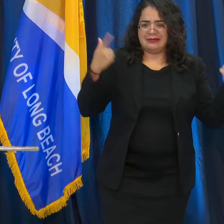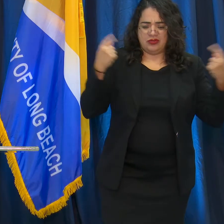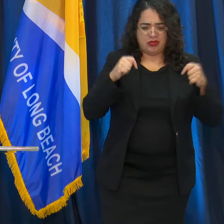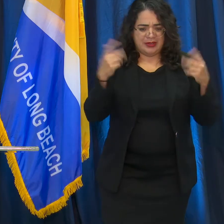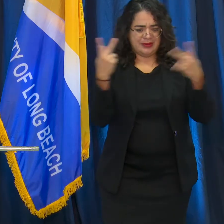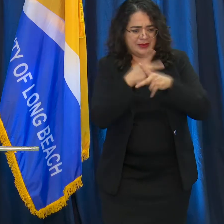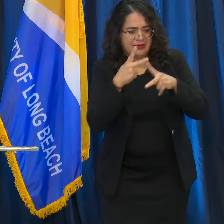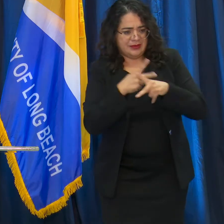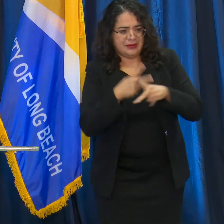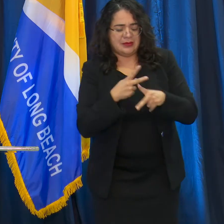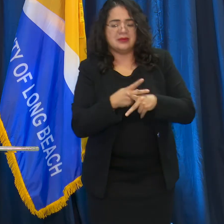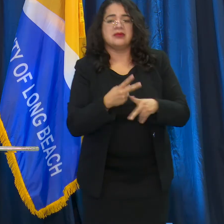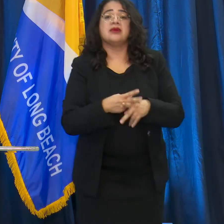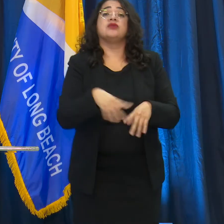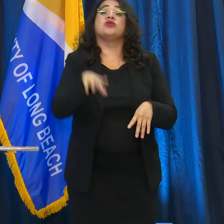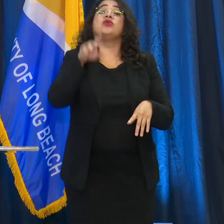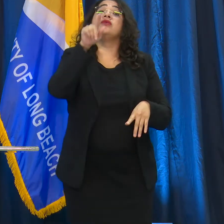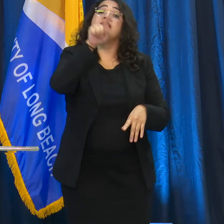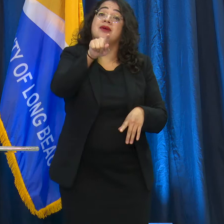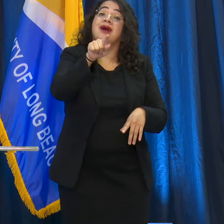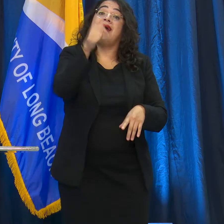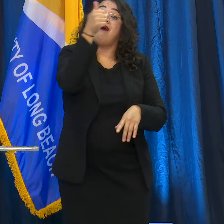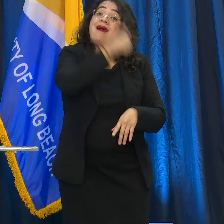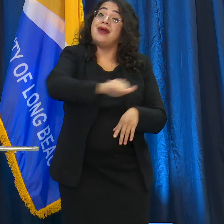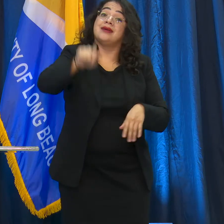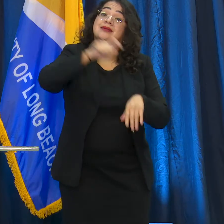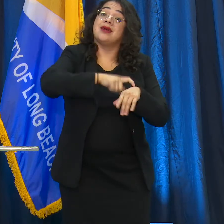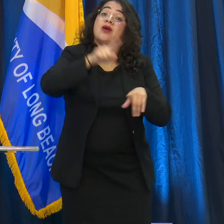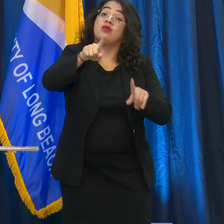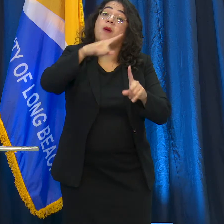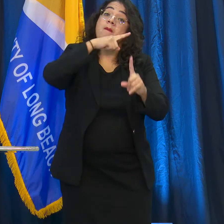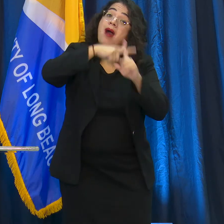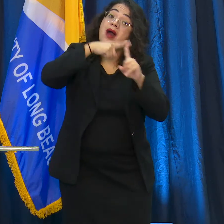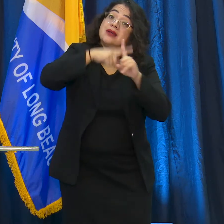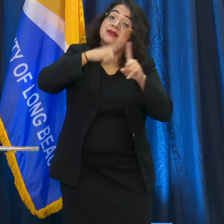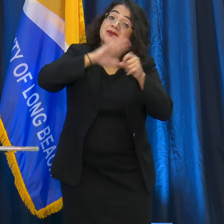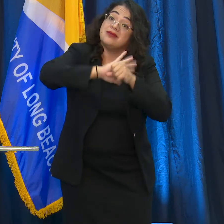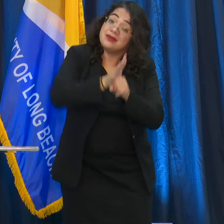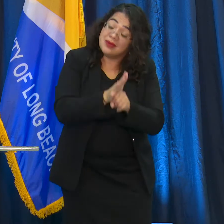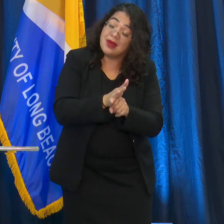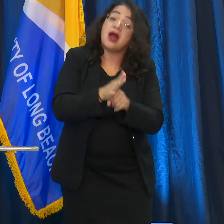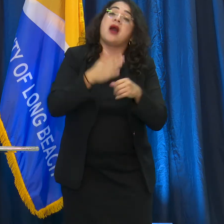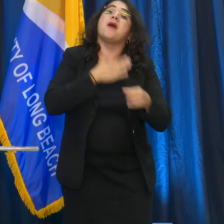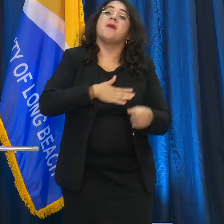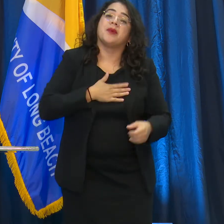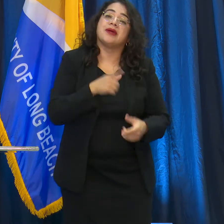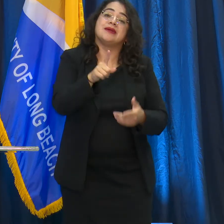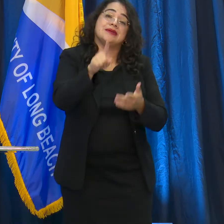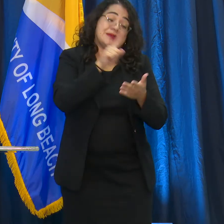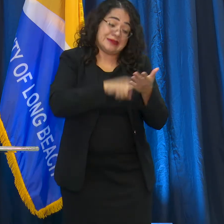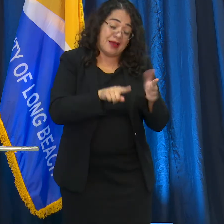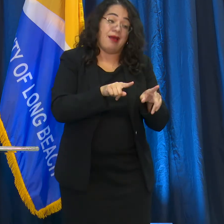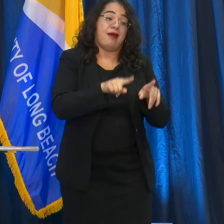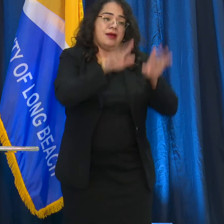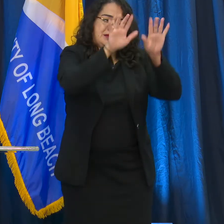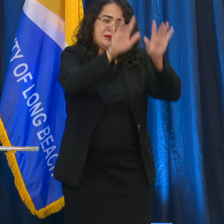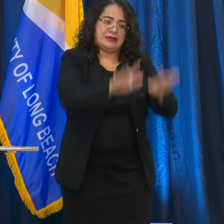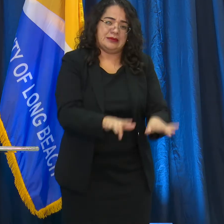this, if you ever test positive and you get the survey, please complete it and get it back us soon as possible so that we can work with you to make sure that your